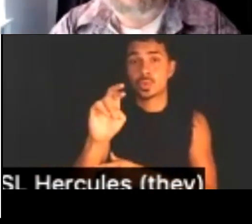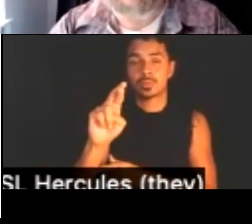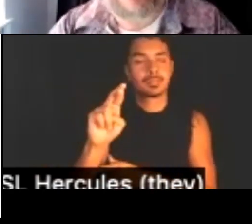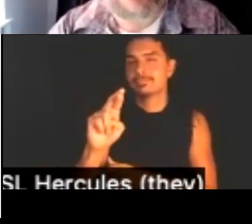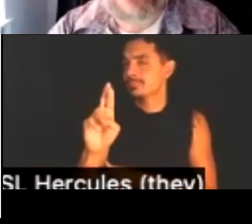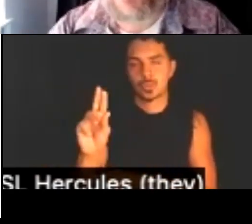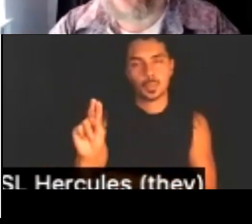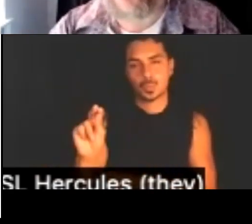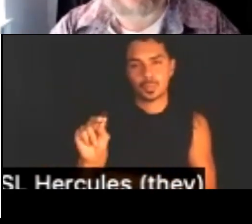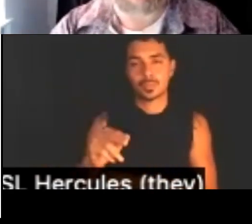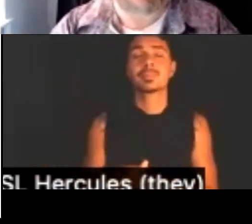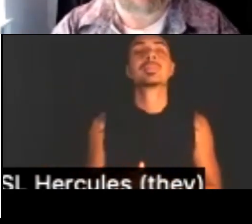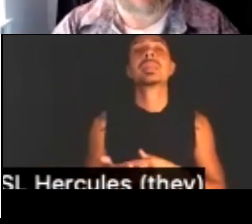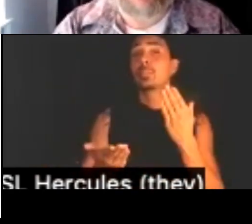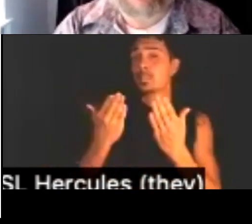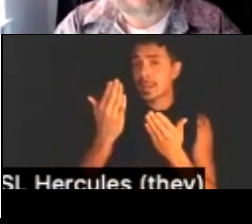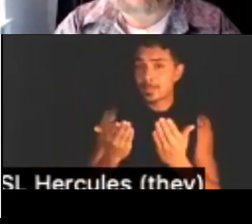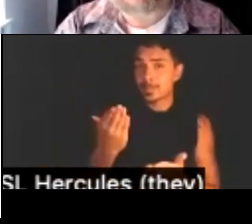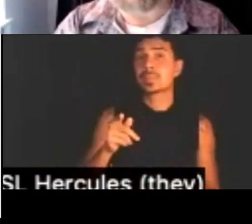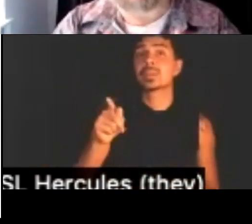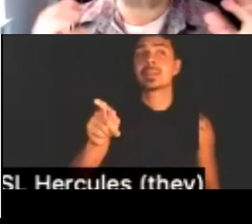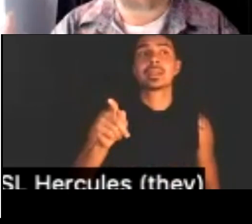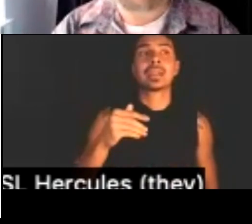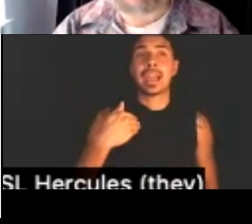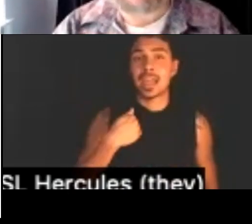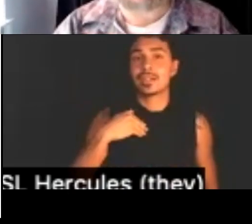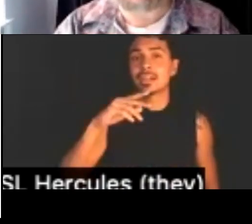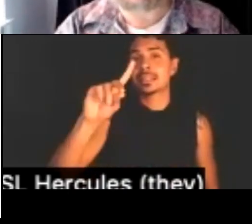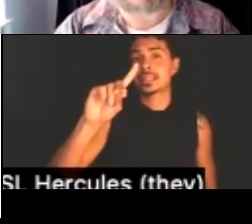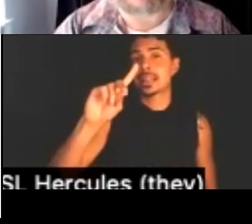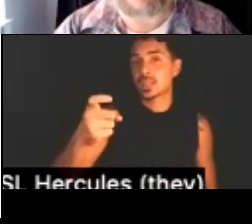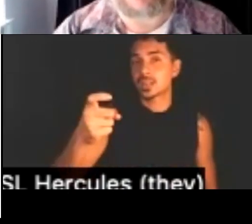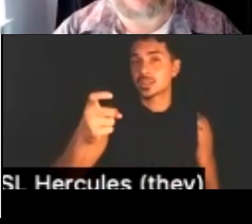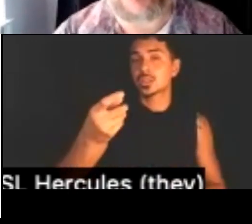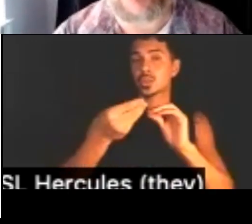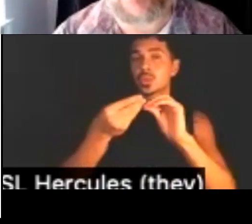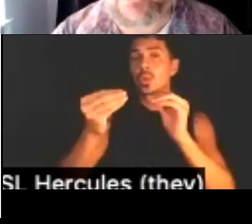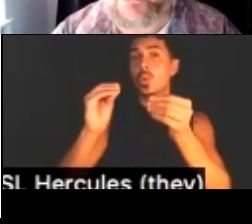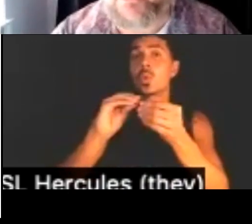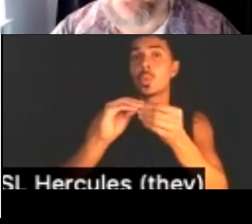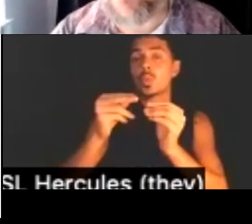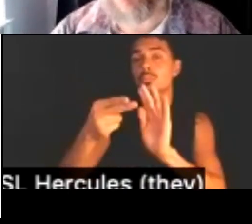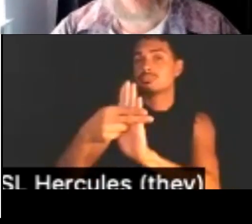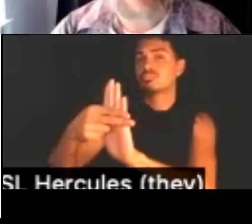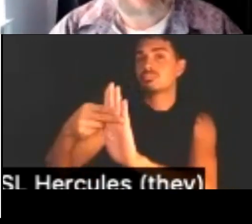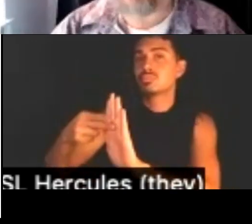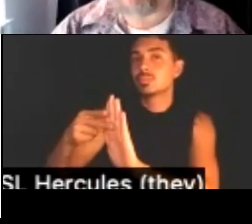a diagnostic code of gender dysphoria or anything else that's in the diagnostic and statistical manual,